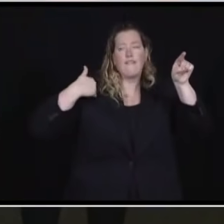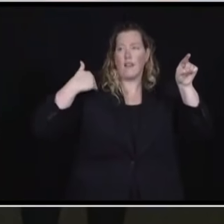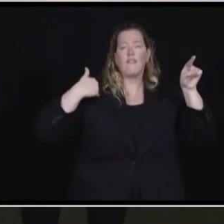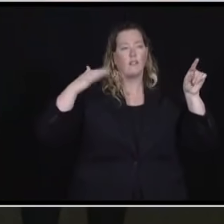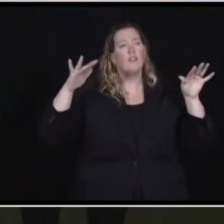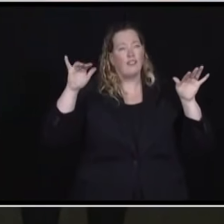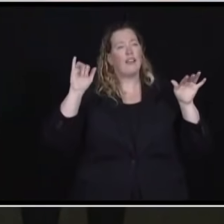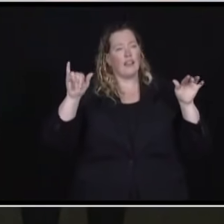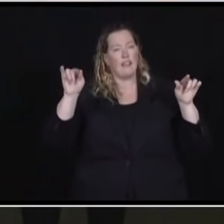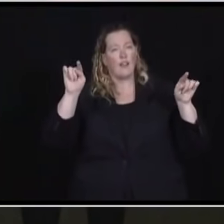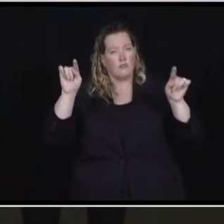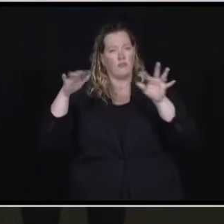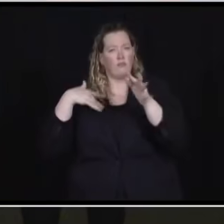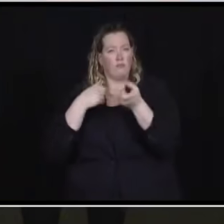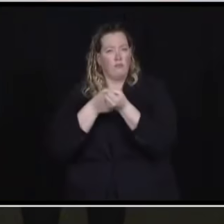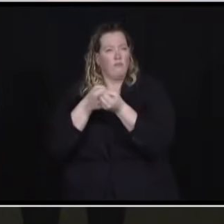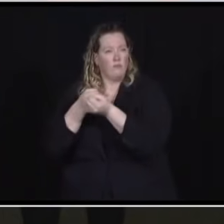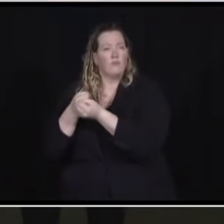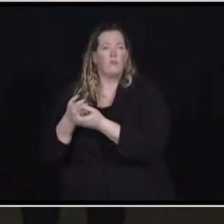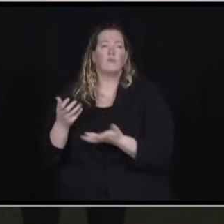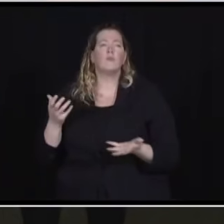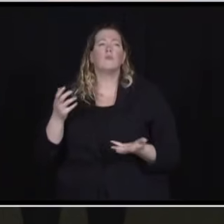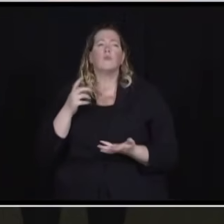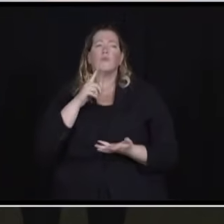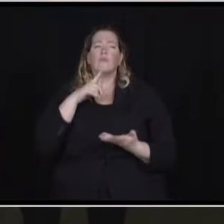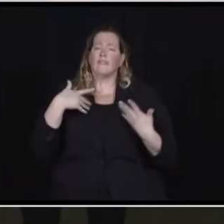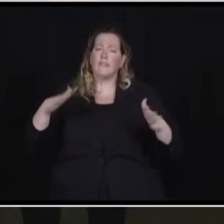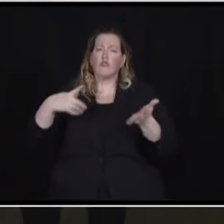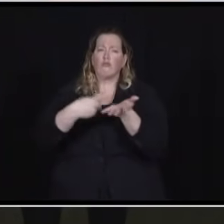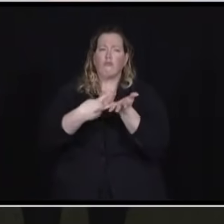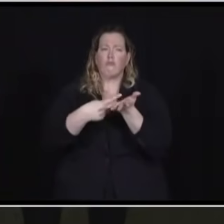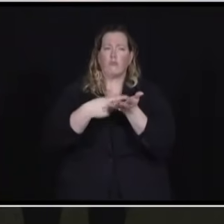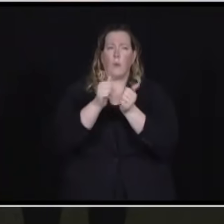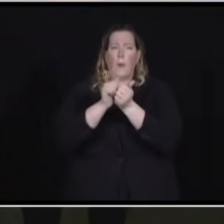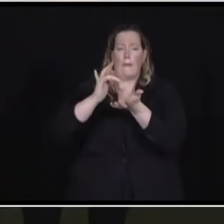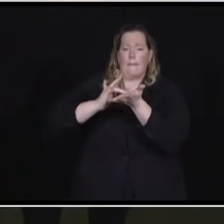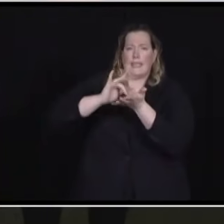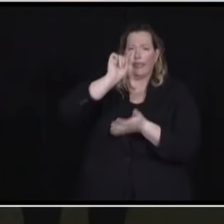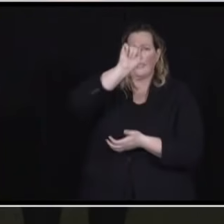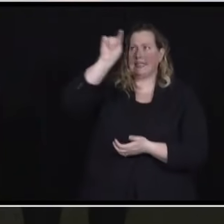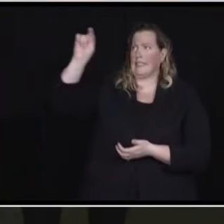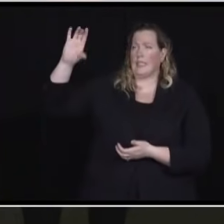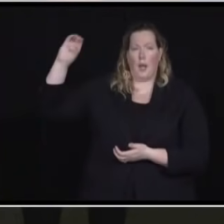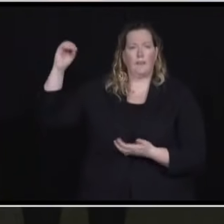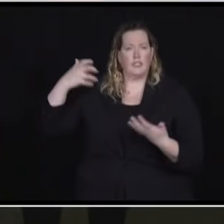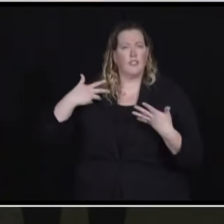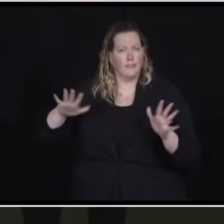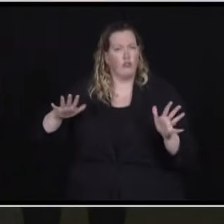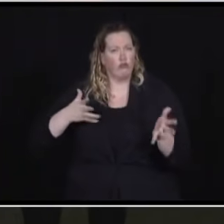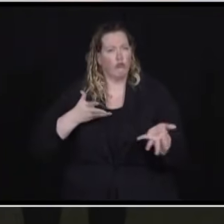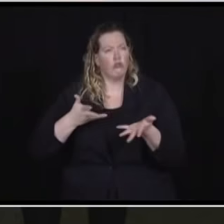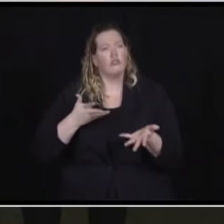and support them any way we can, we have been in conversations with the folks in the pharmaceutical industry